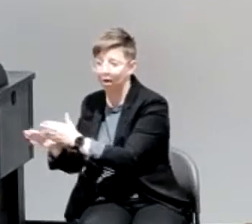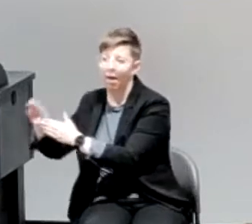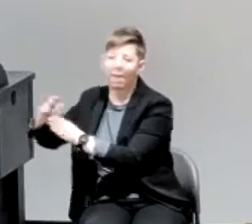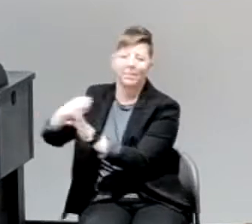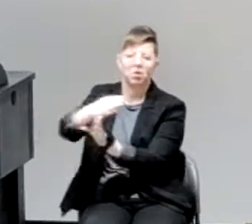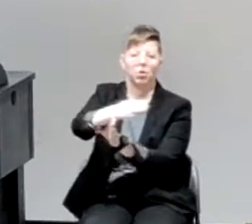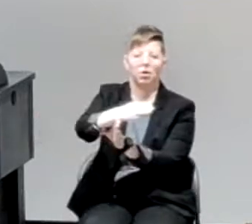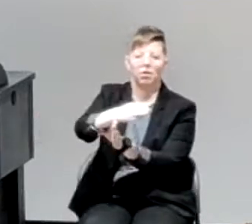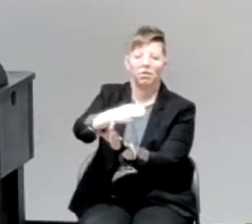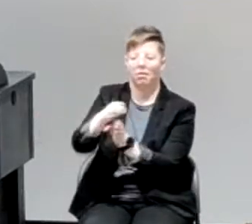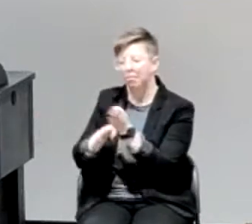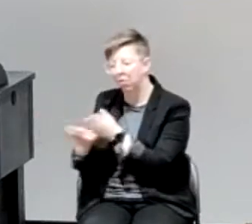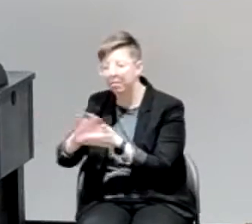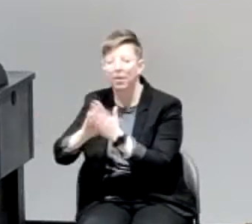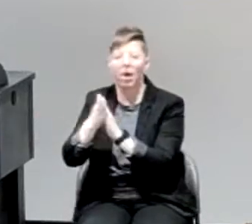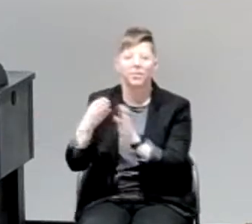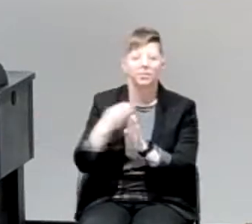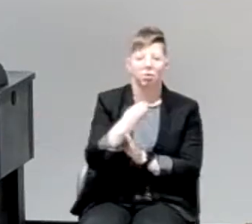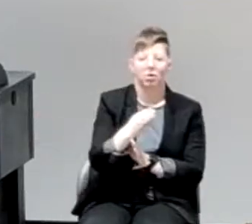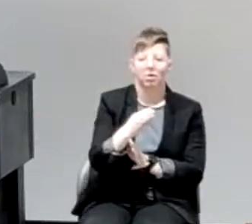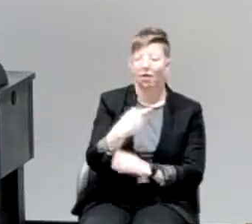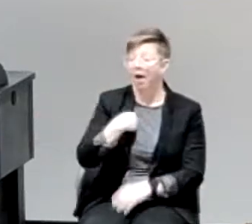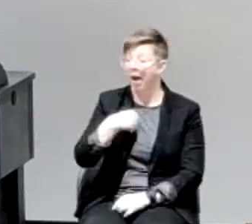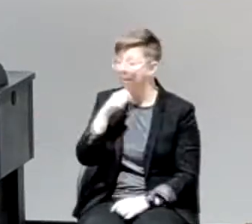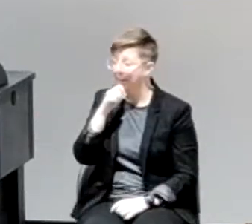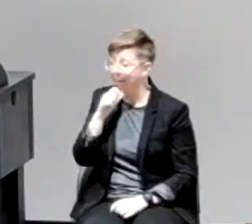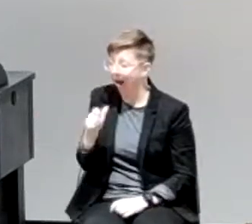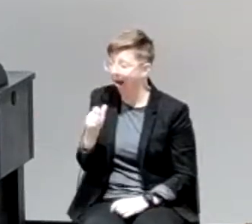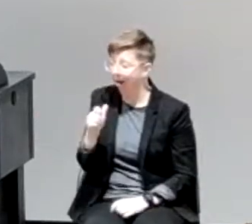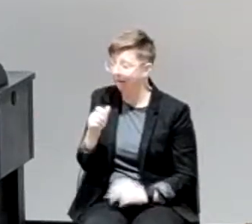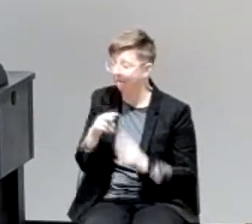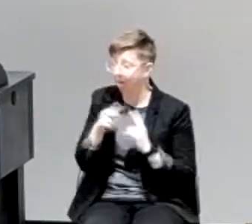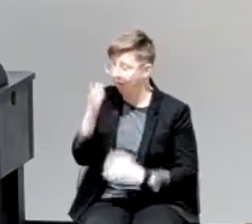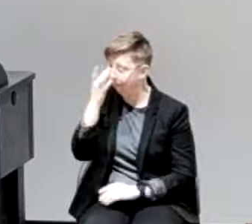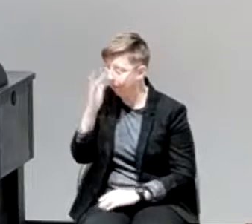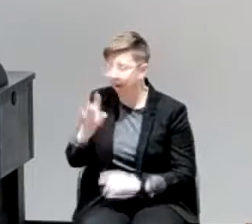segments, minority markets and minority people and every line I saw shows we were going to minority majority.